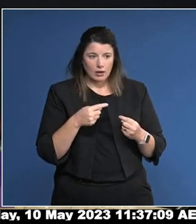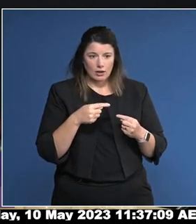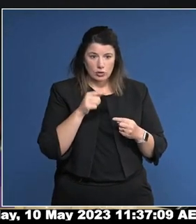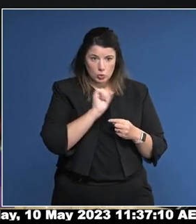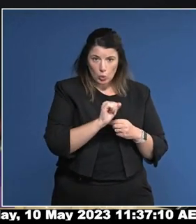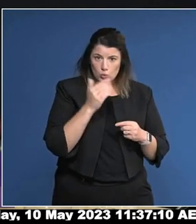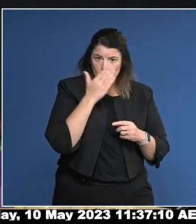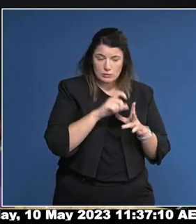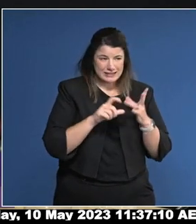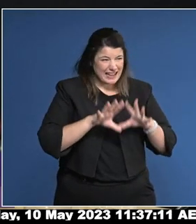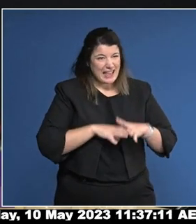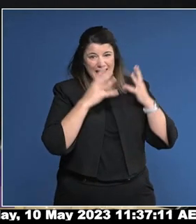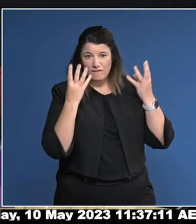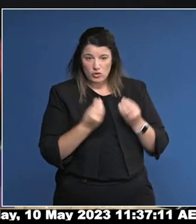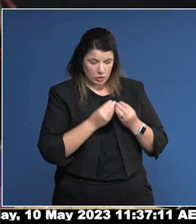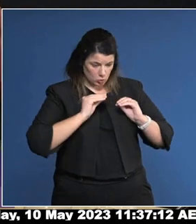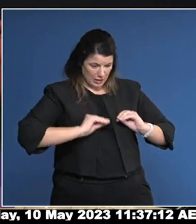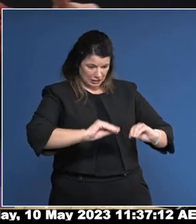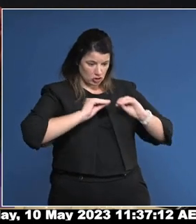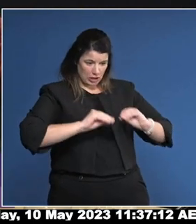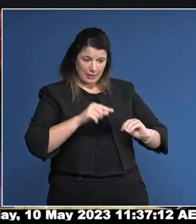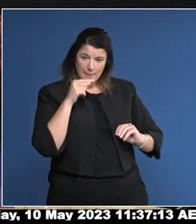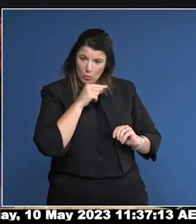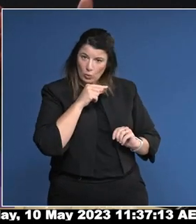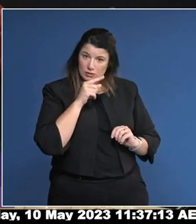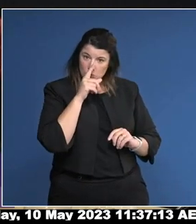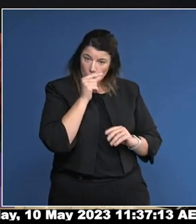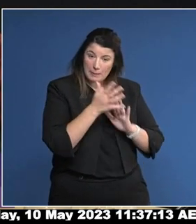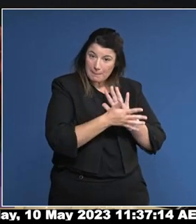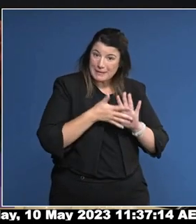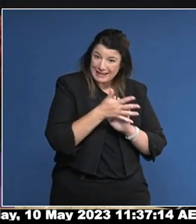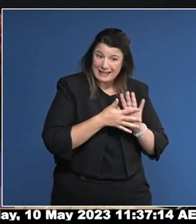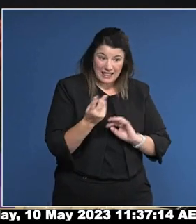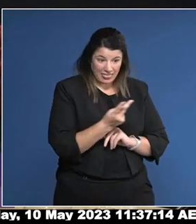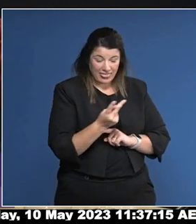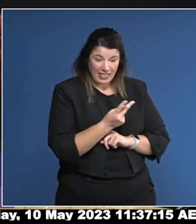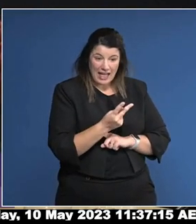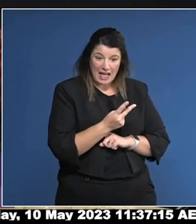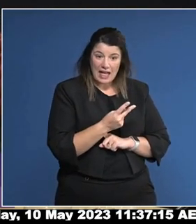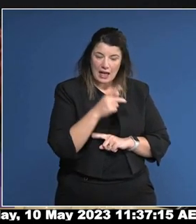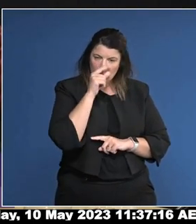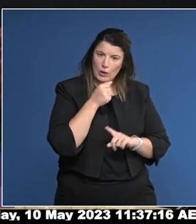educate the young boys could have led to a position where they might have been in a position to speak for themselves, however limited.